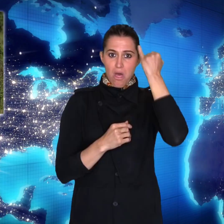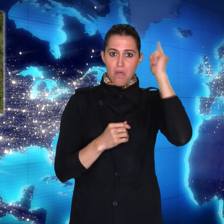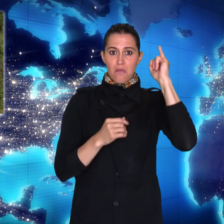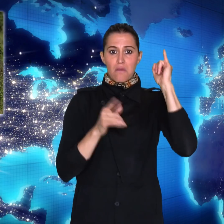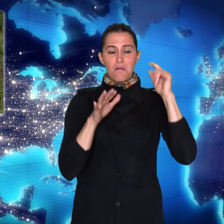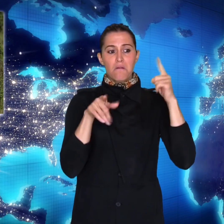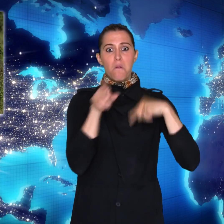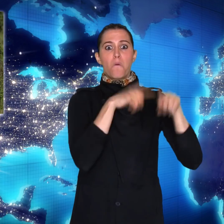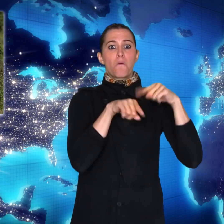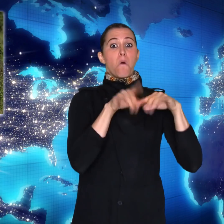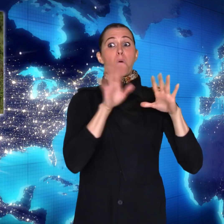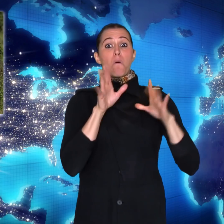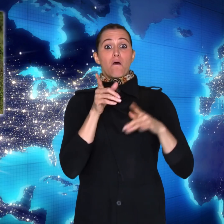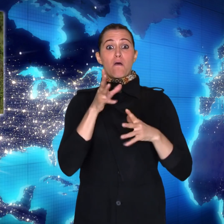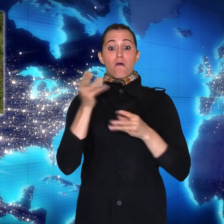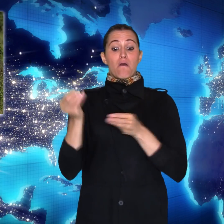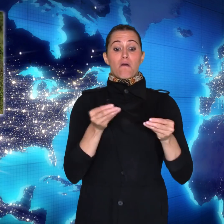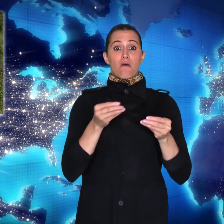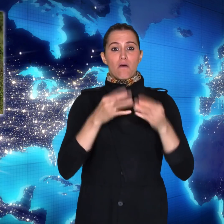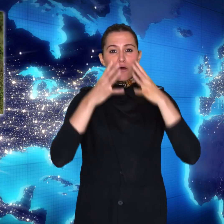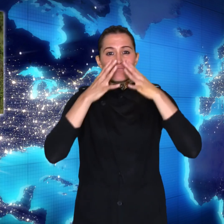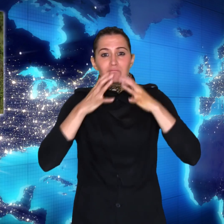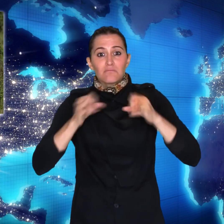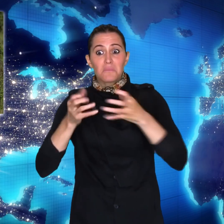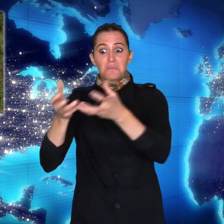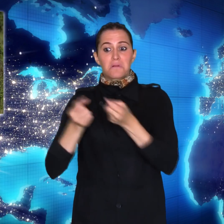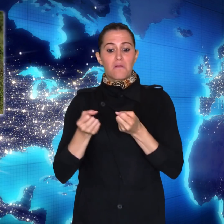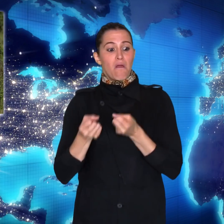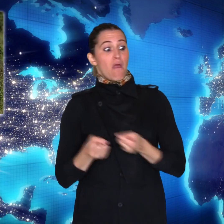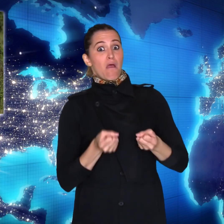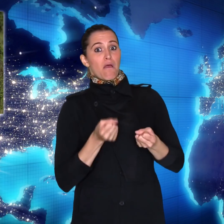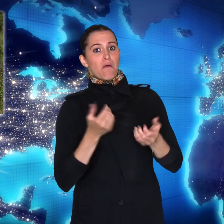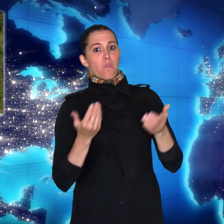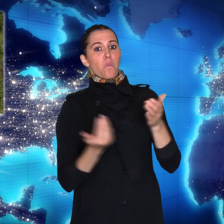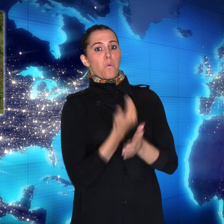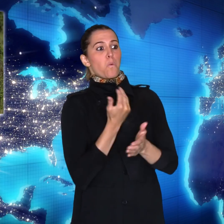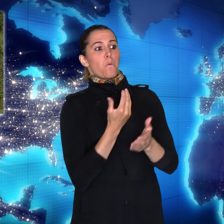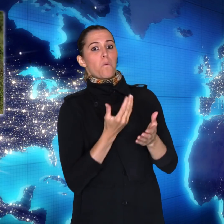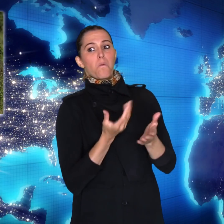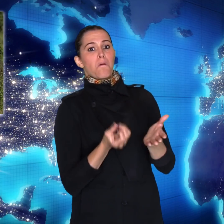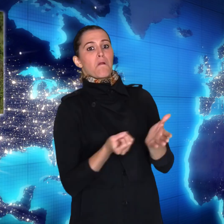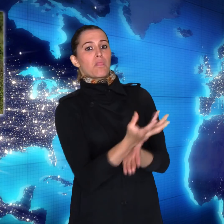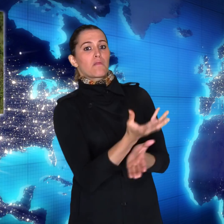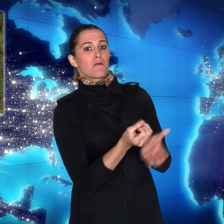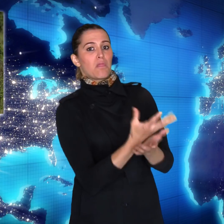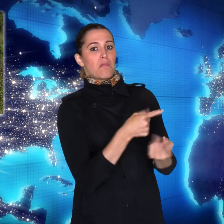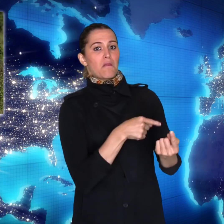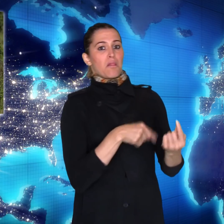sources and new illegal ivory markets